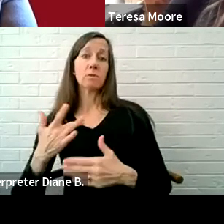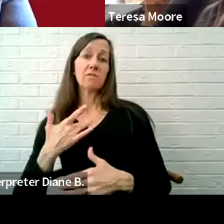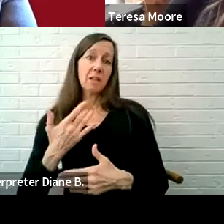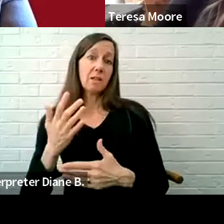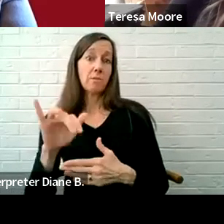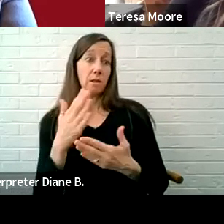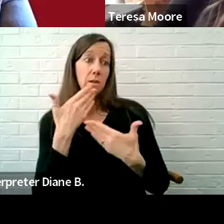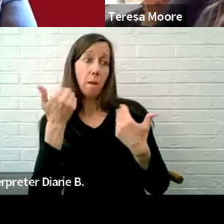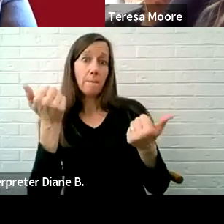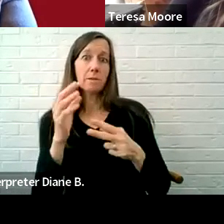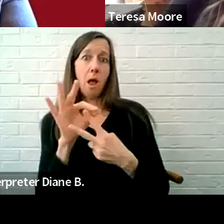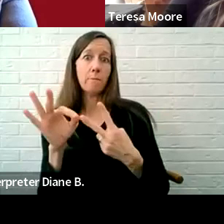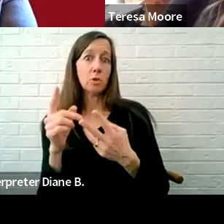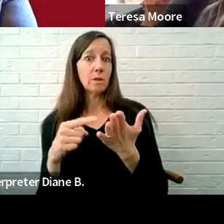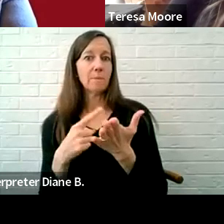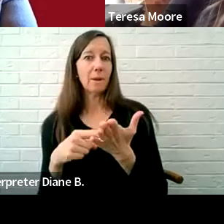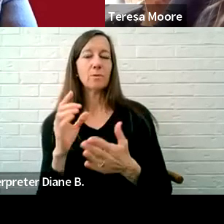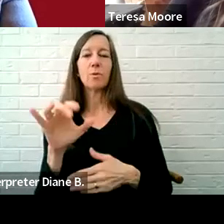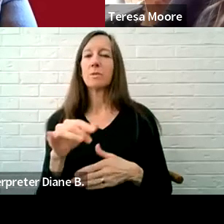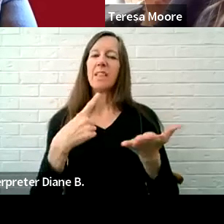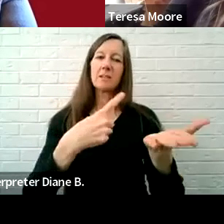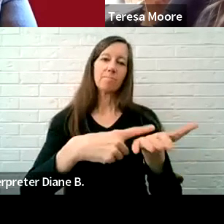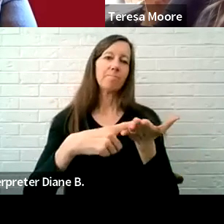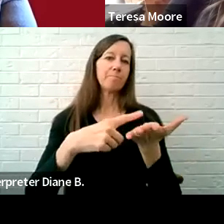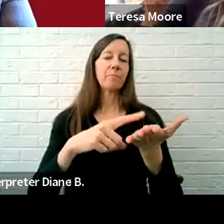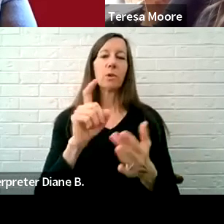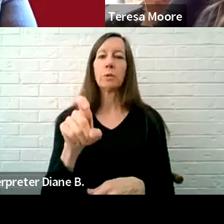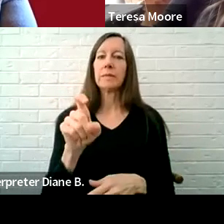so it's it would be a discussion that you would need to have with your adult